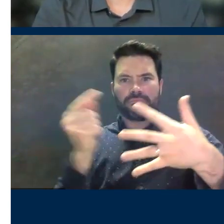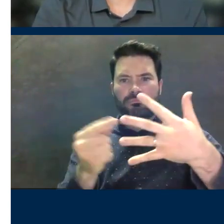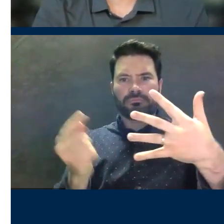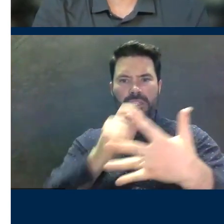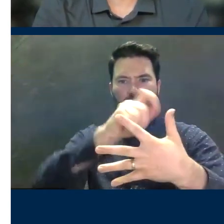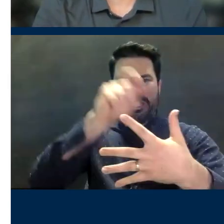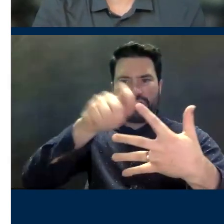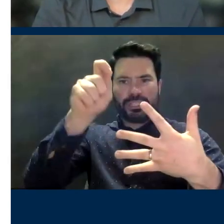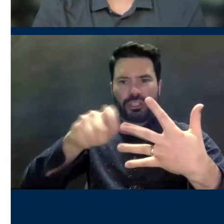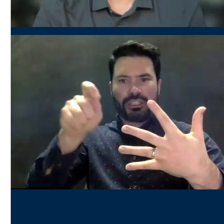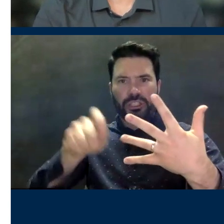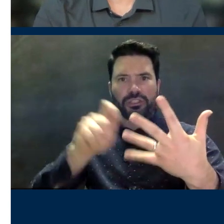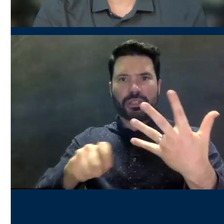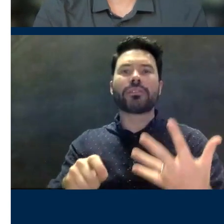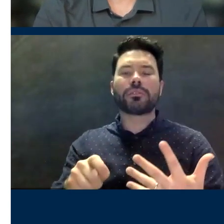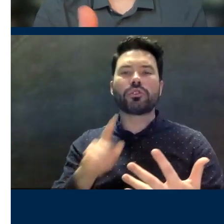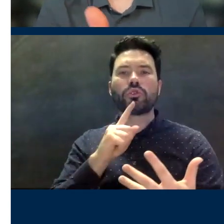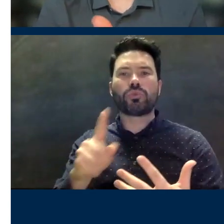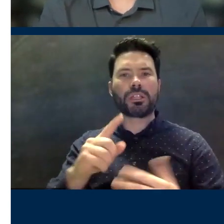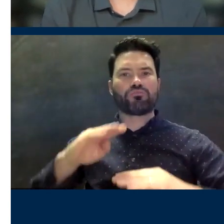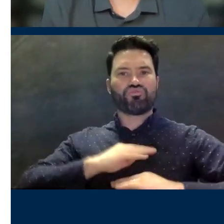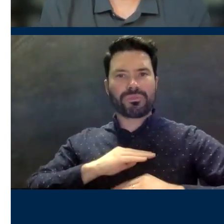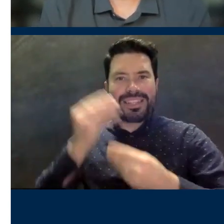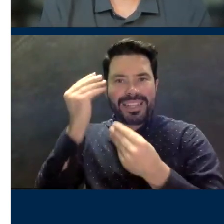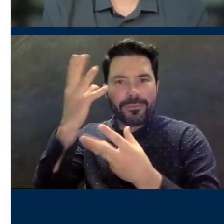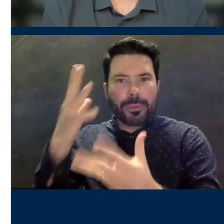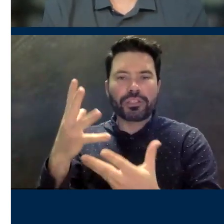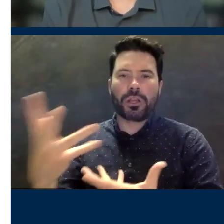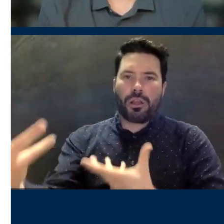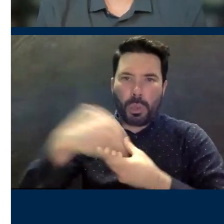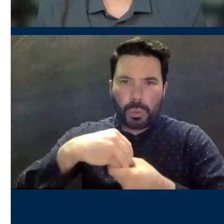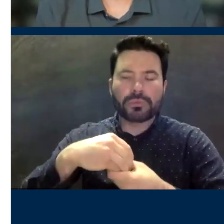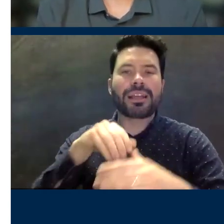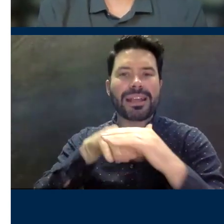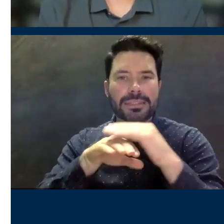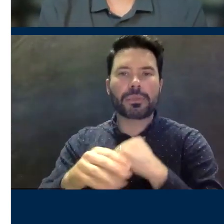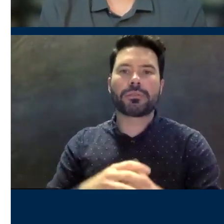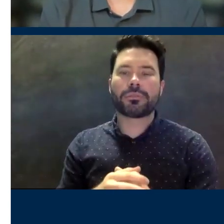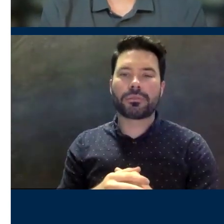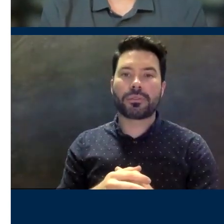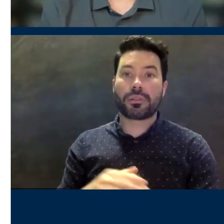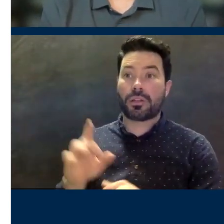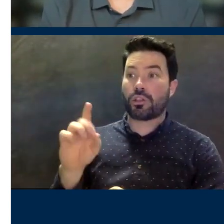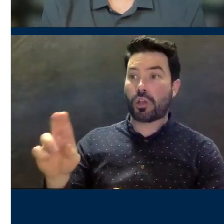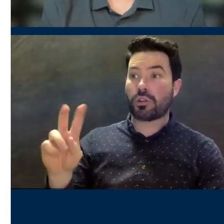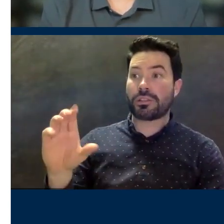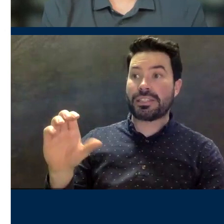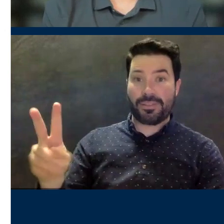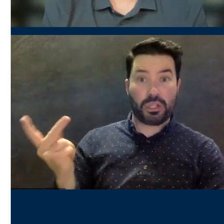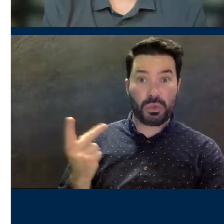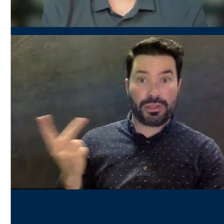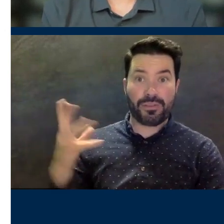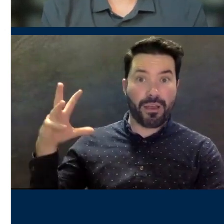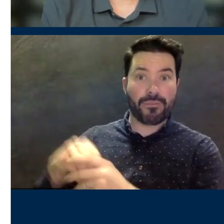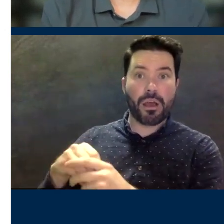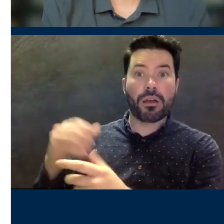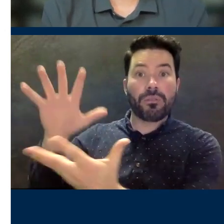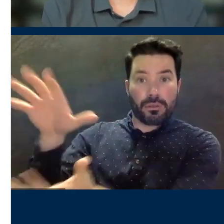made sure that the information is inclusive. Dr. Volger and I are part of a grant that's focused on trying to improve the